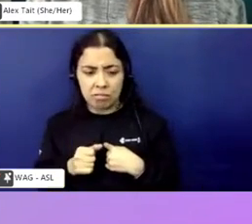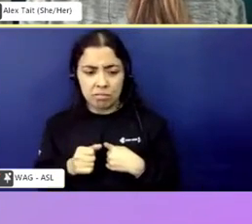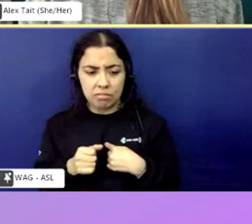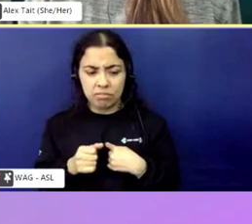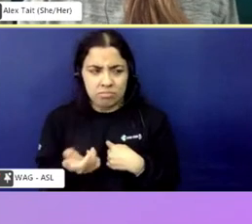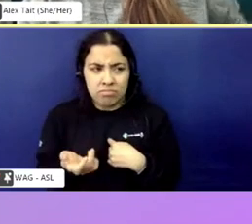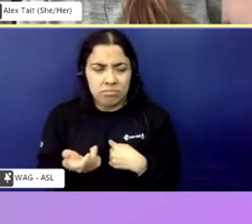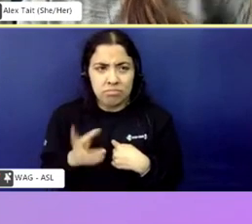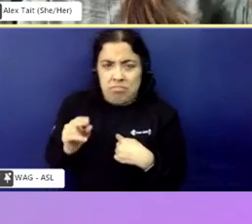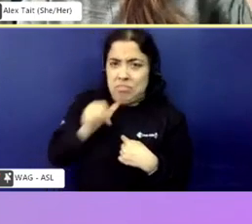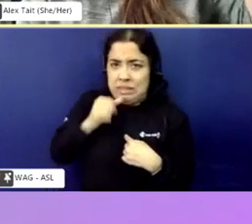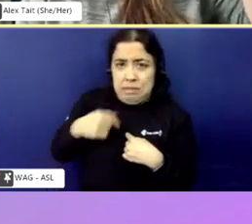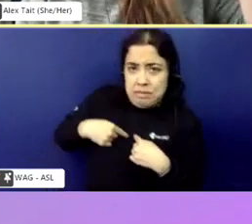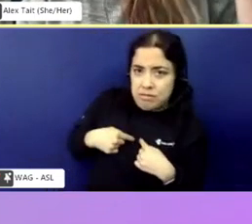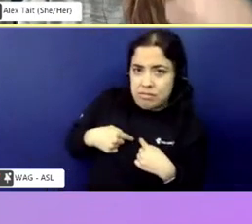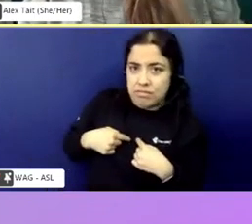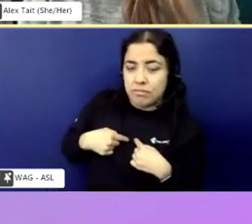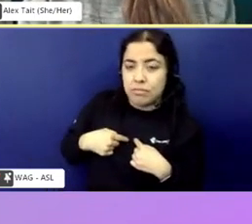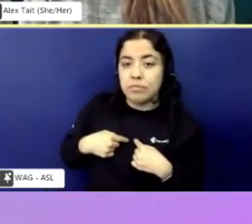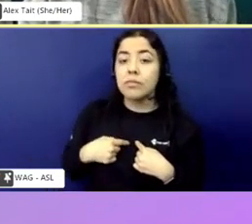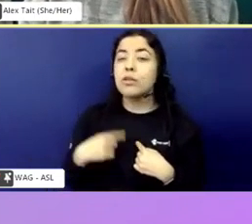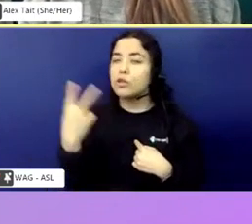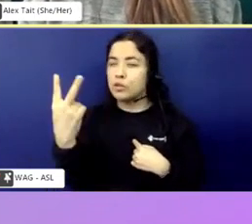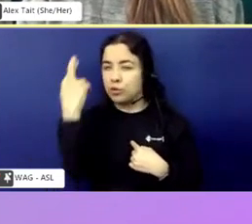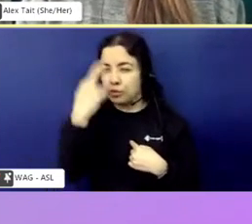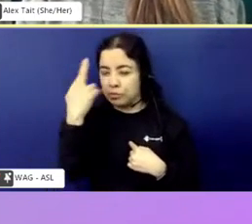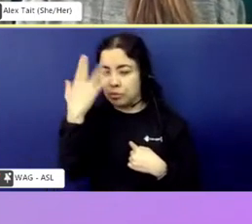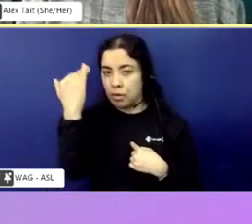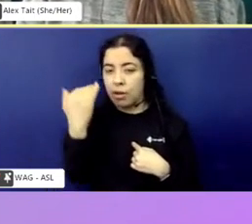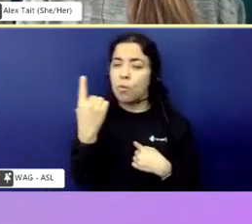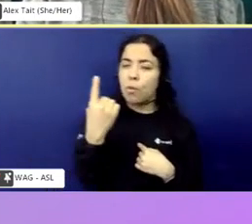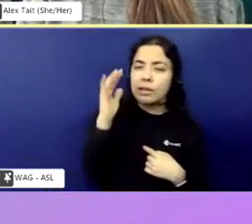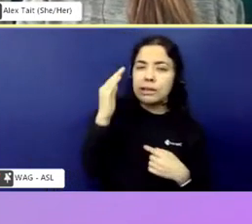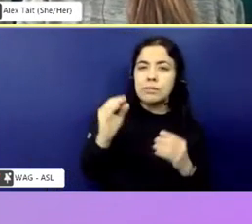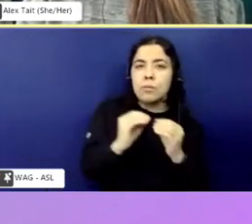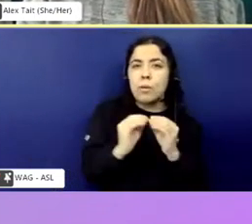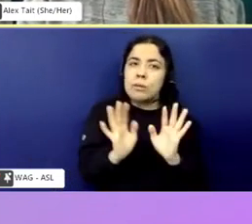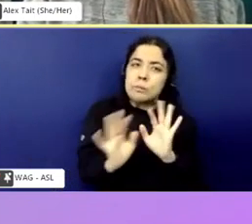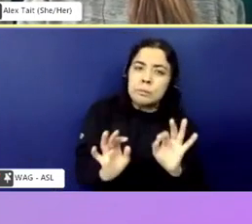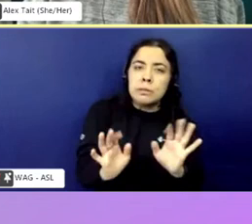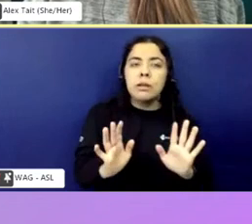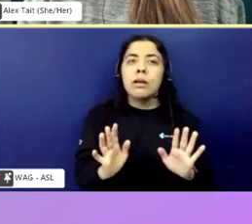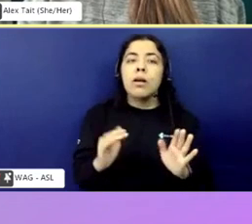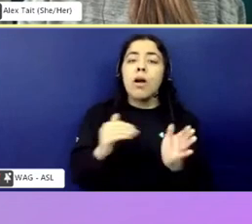seniors reject disability as part of their identity. And there's kind of reasons for two primary this color it's a